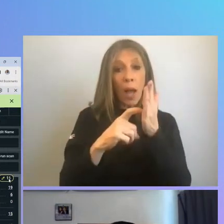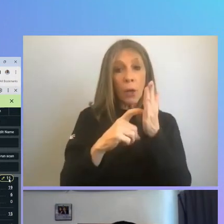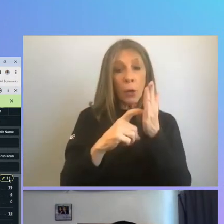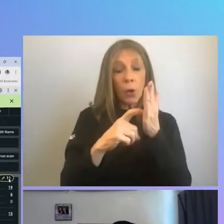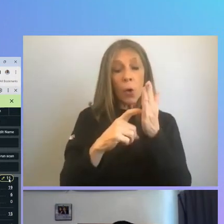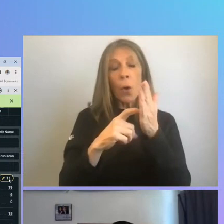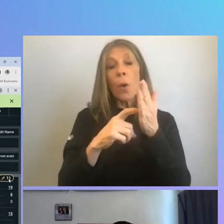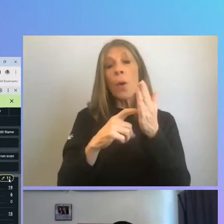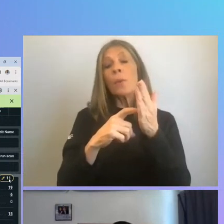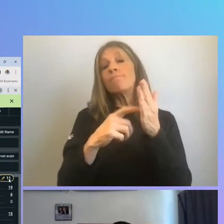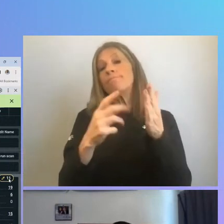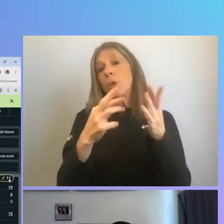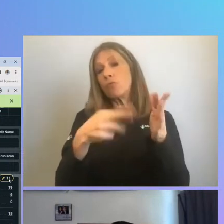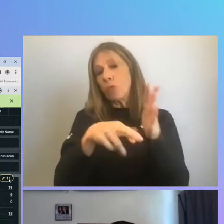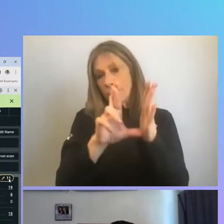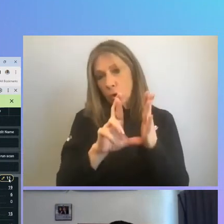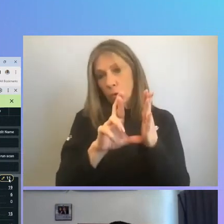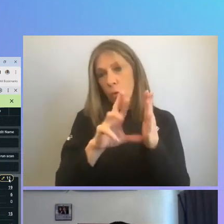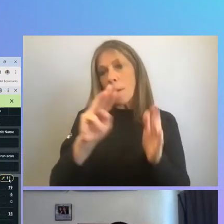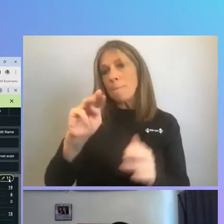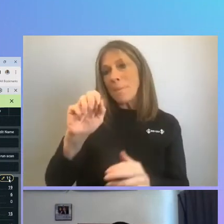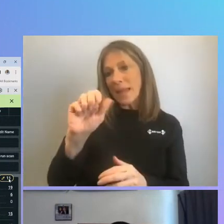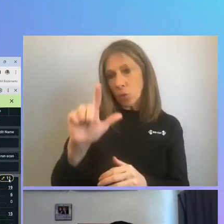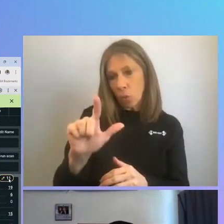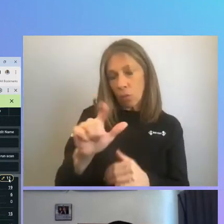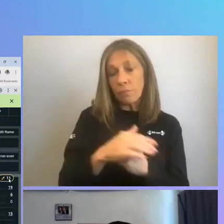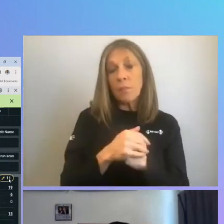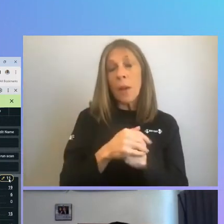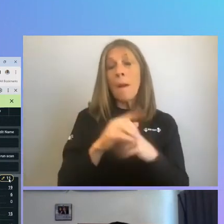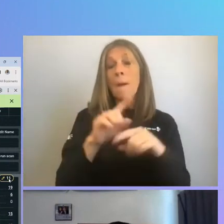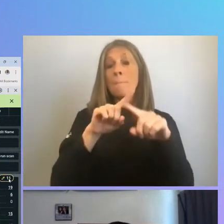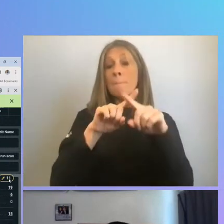extension itself has as computer vision and machine learning